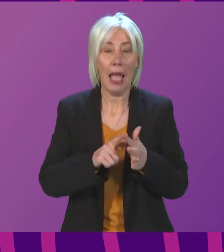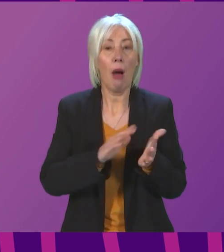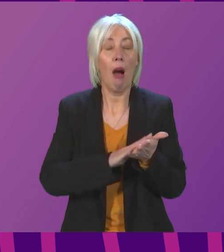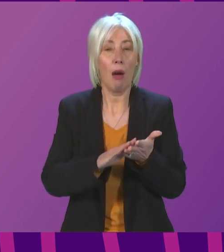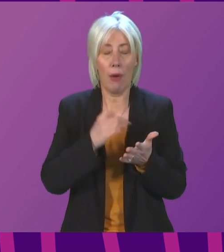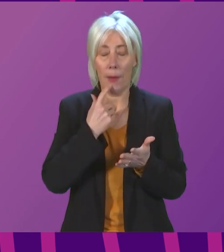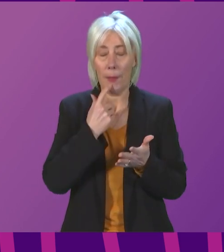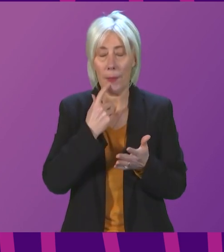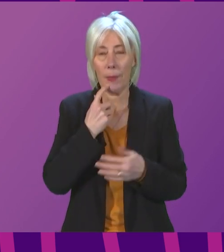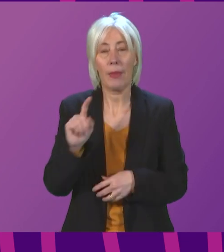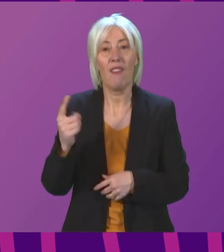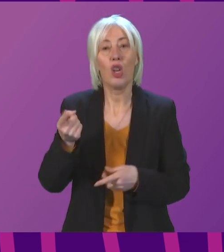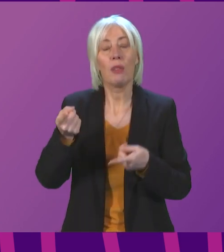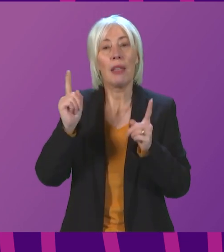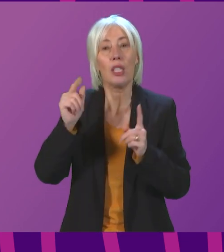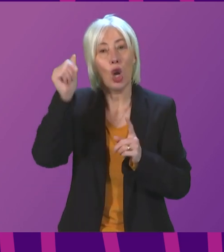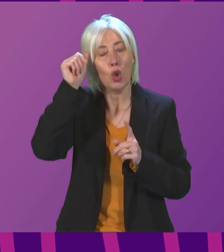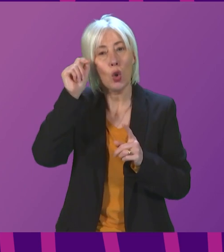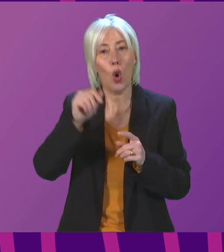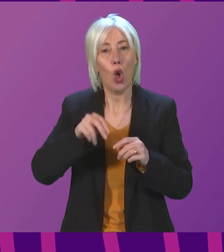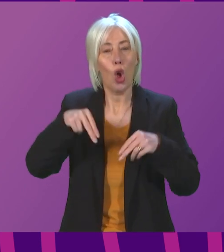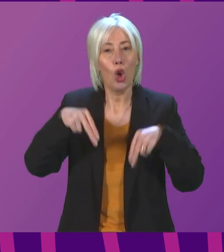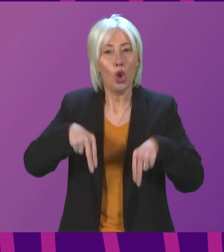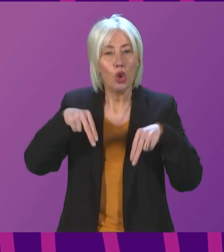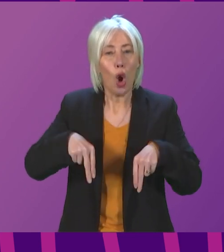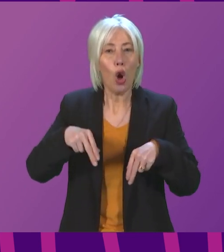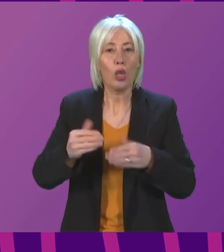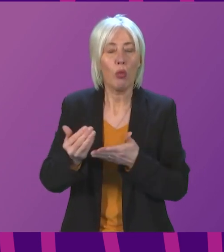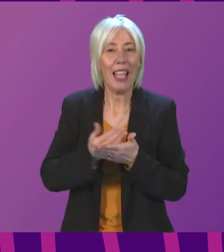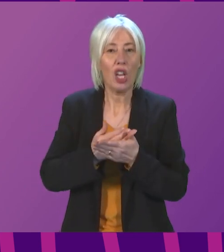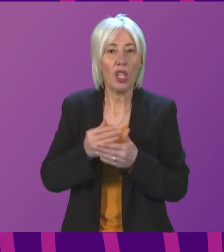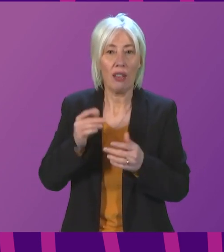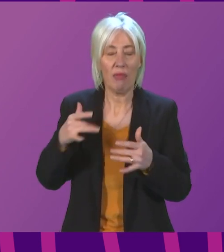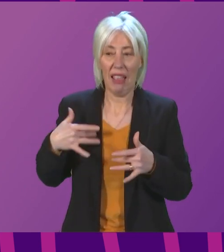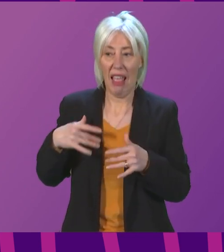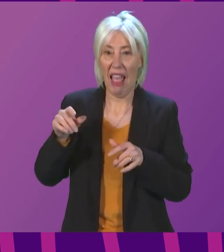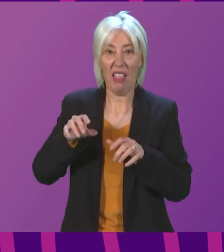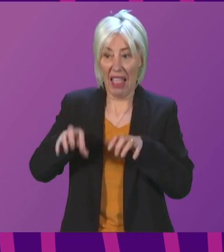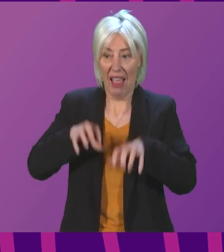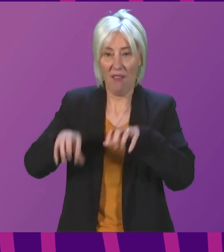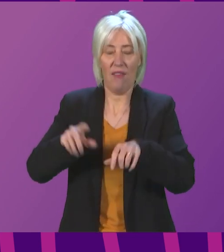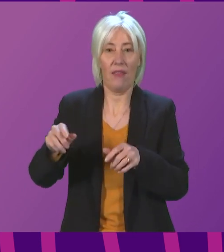As the First Minister will be aware, my Dogs Act 2021 is now in force, and it provides